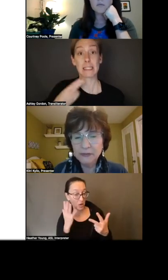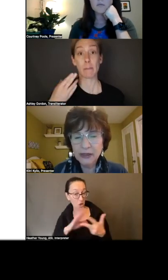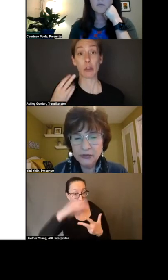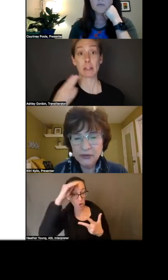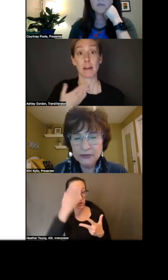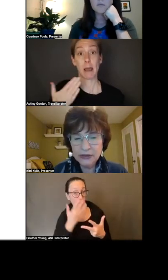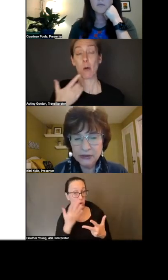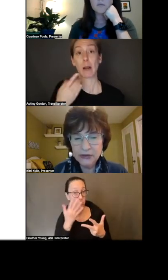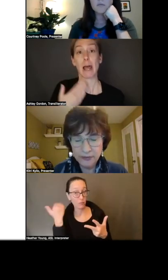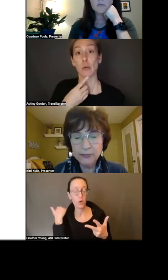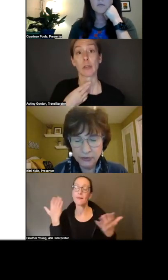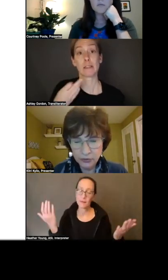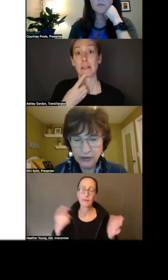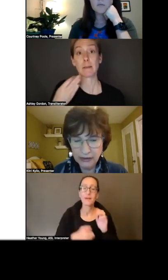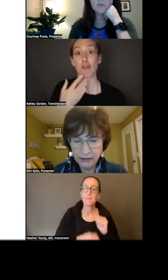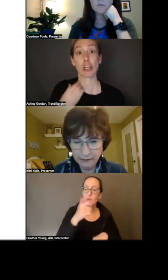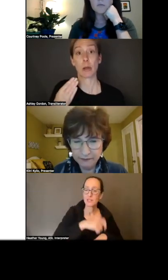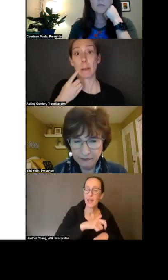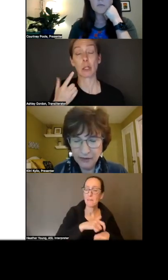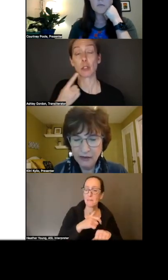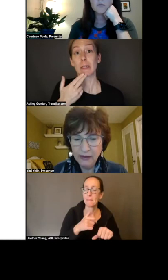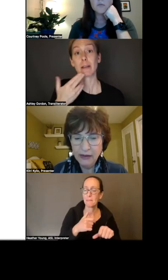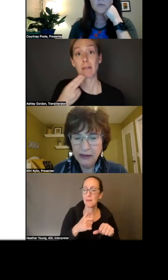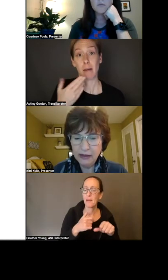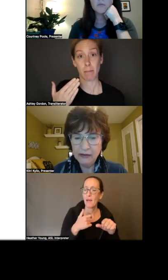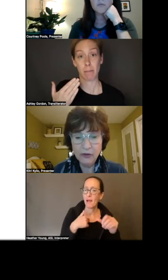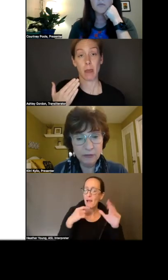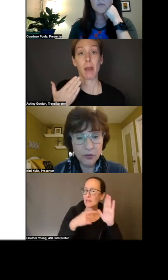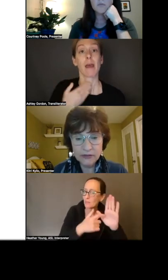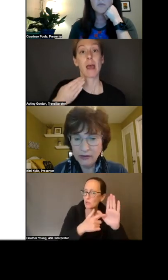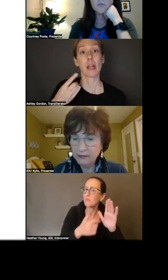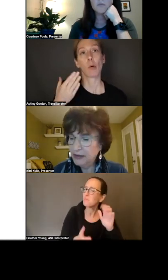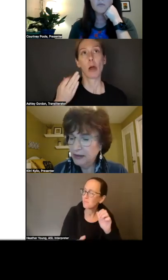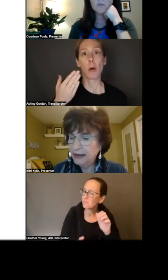when I do this demonstration, people do get them. Or most of them.